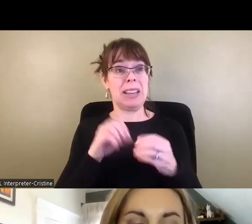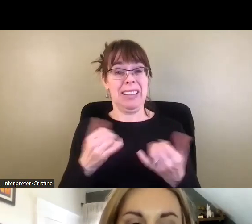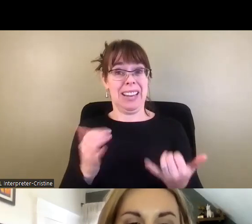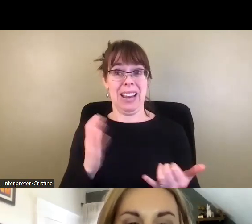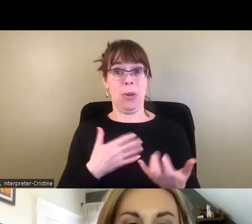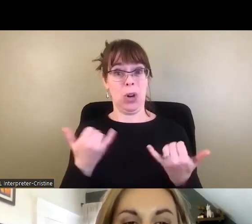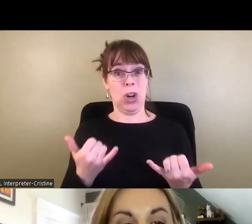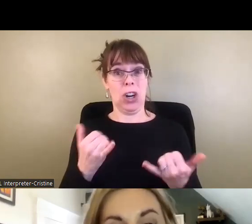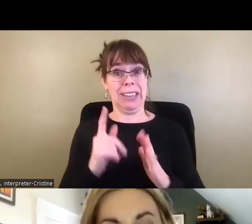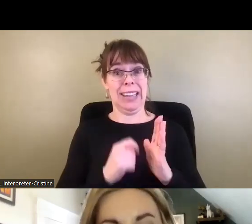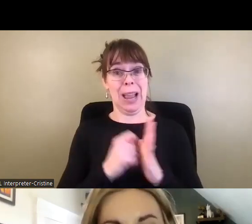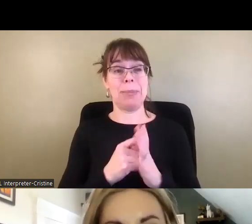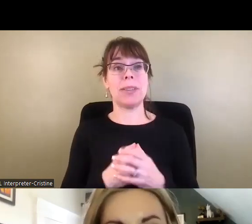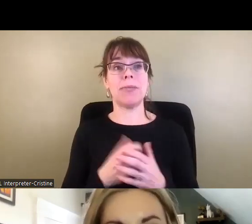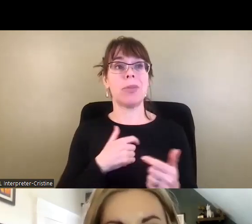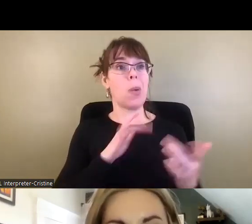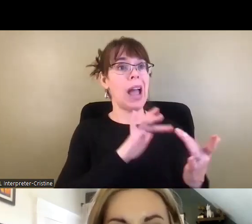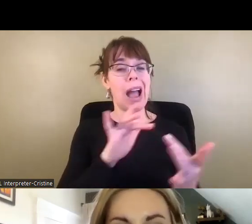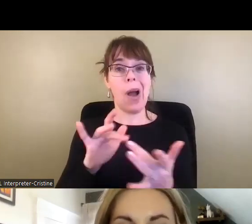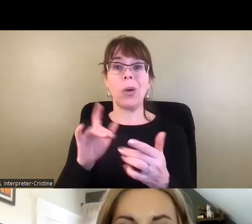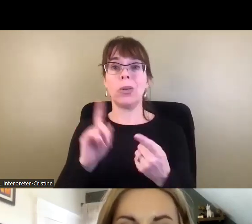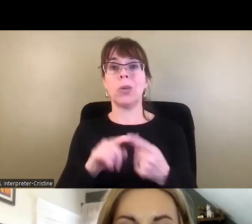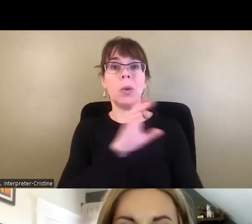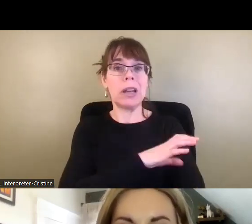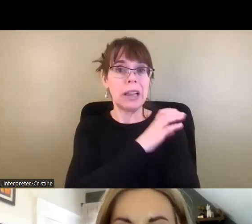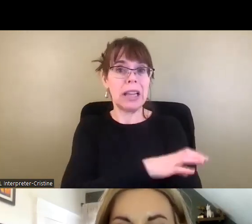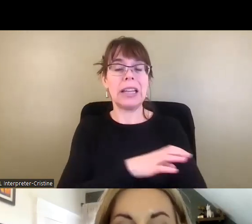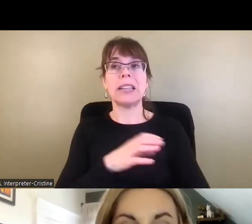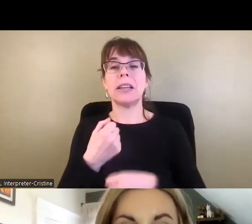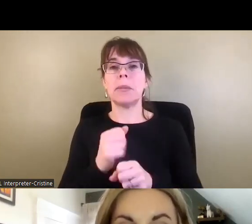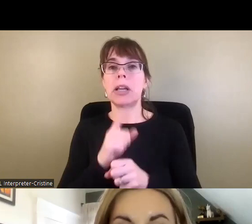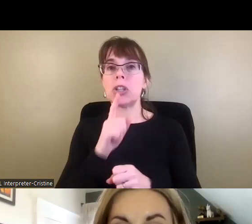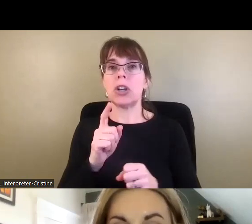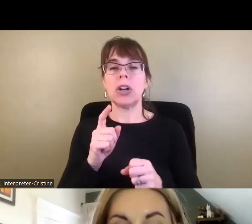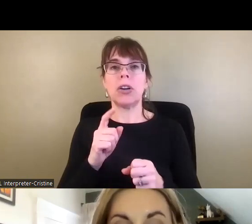We do outreach to clinics to make sure our providers are supported, that they know how